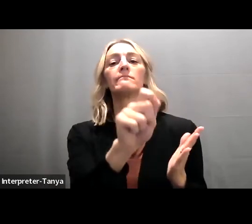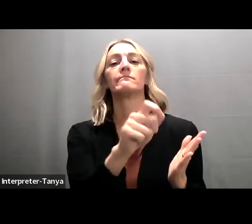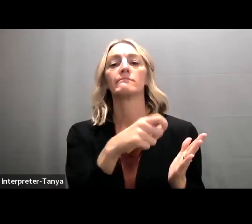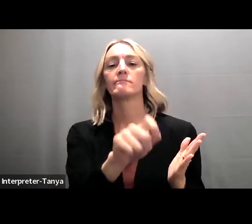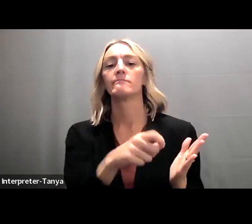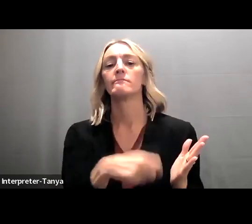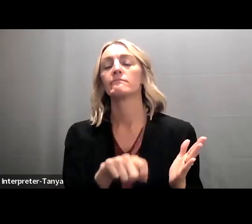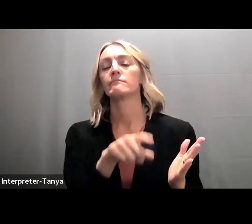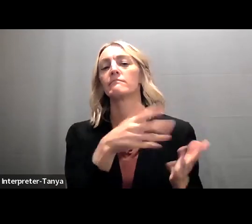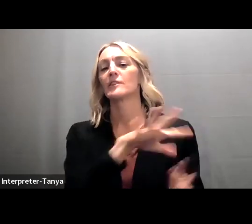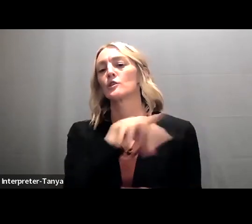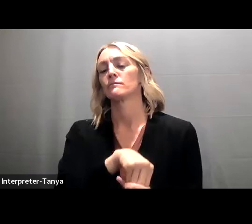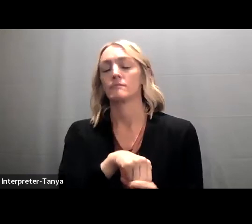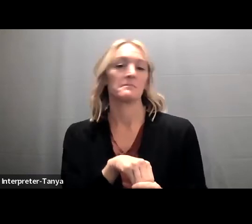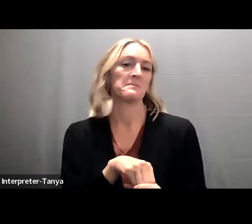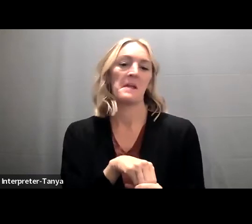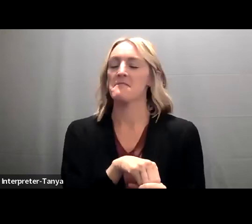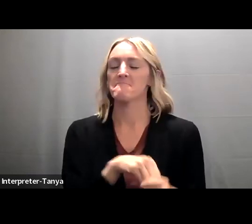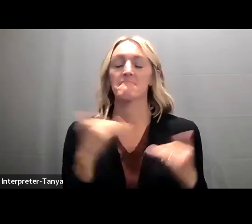That ain't the case any more my friends.